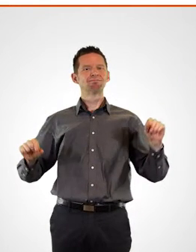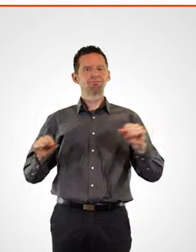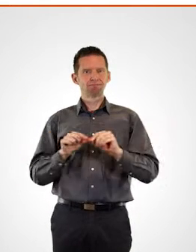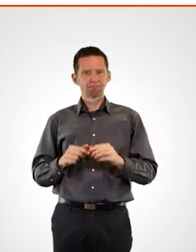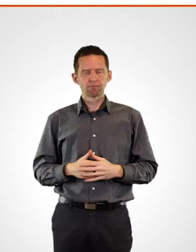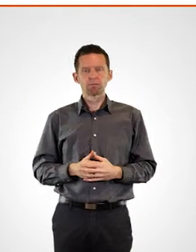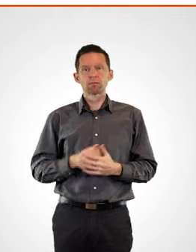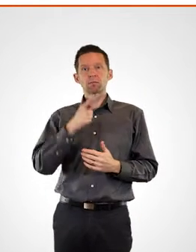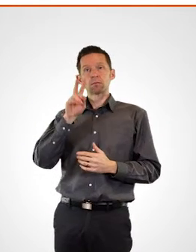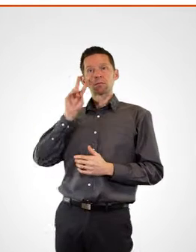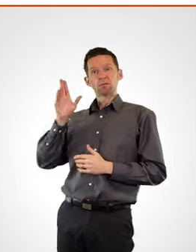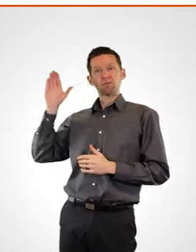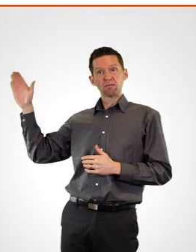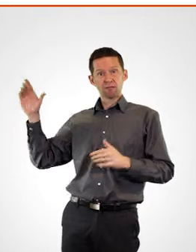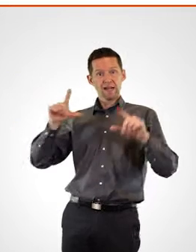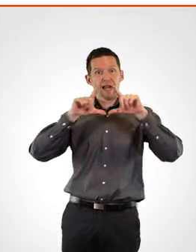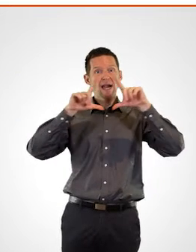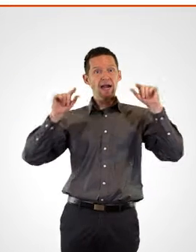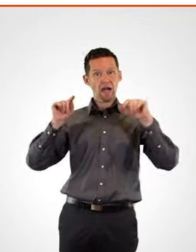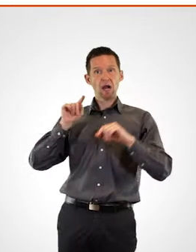And if you look at these vocabulary picture cards,